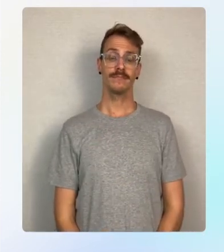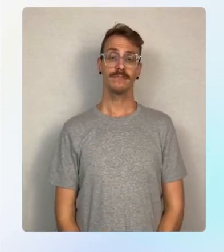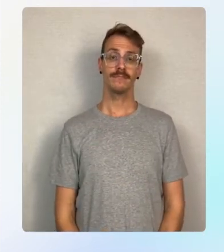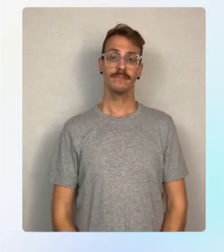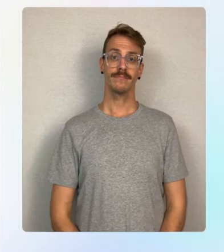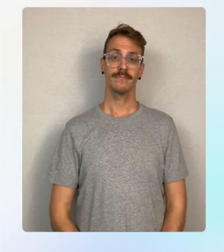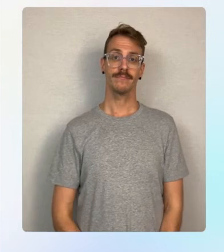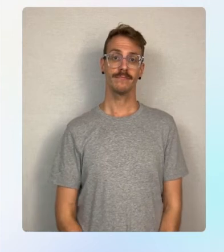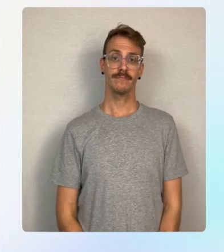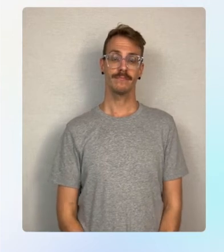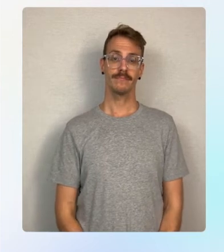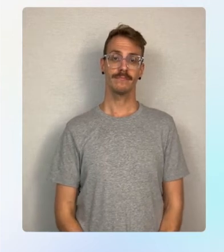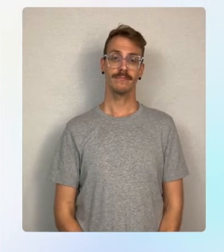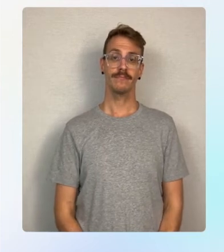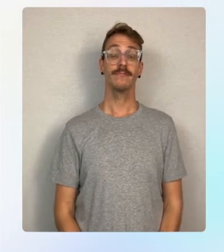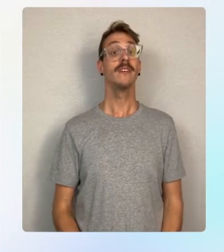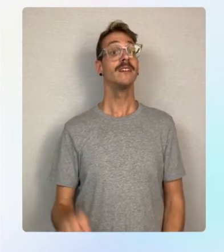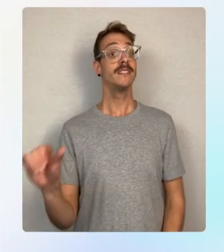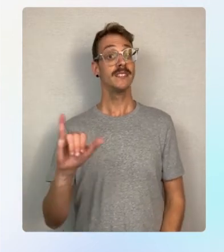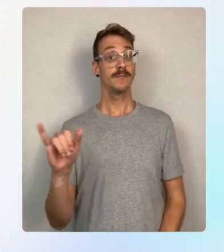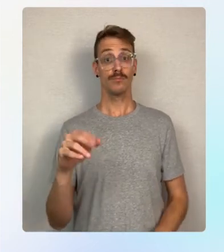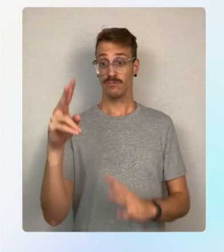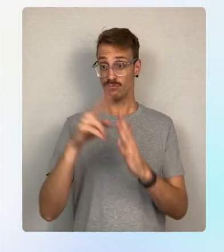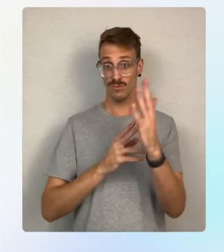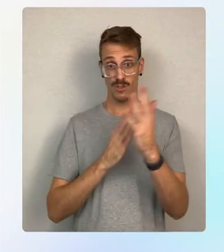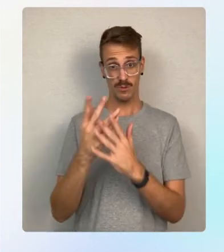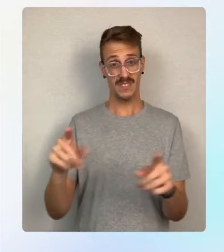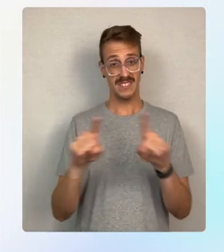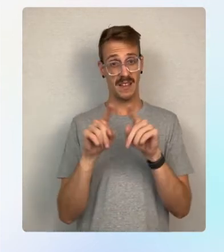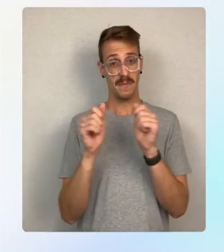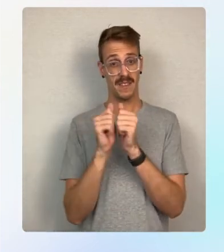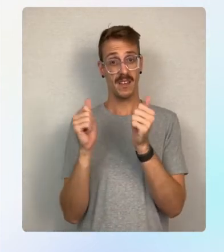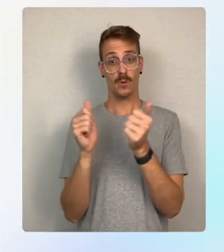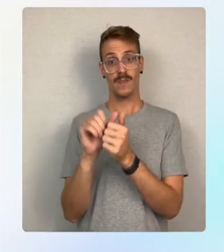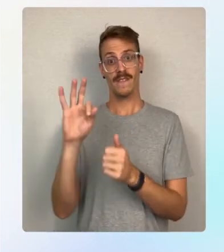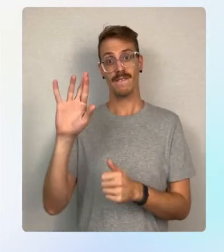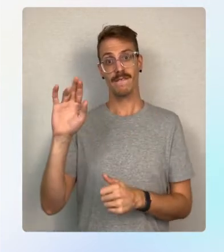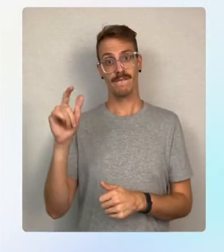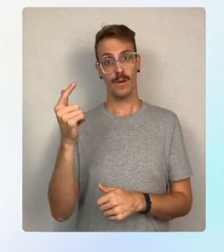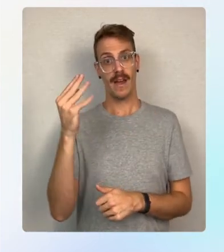Similarly, if we do the same thing on the Fragment Shader Stage,